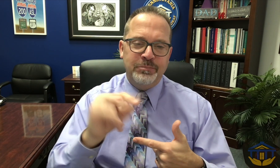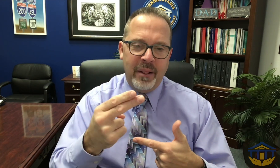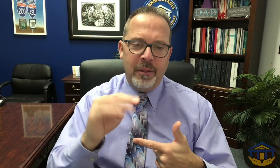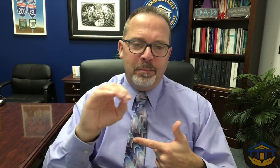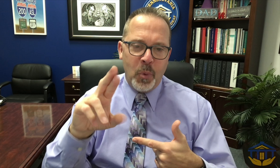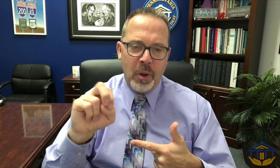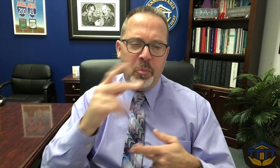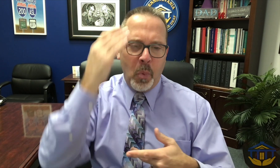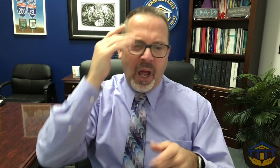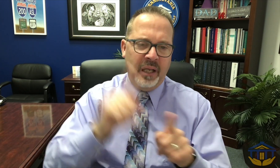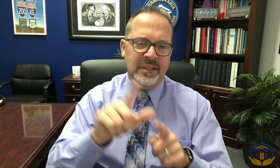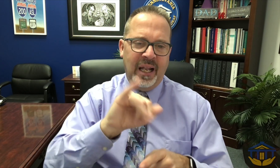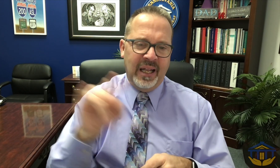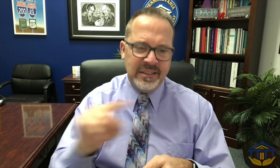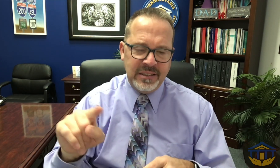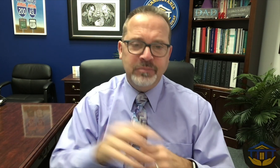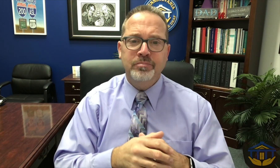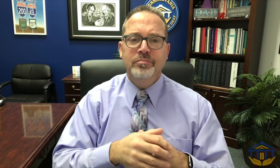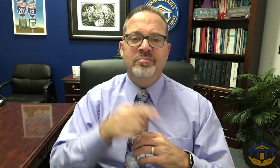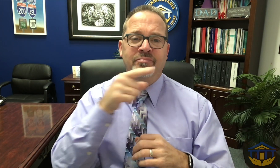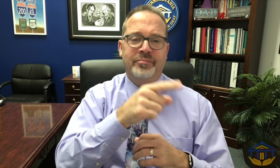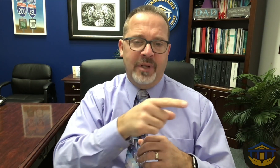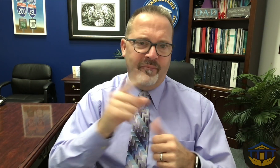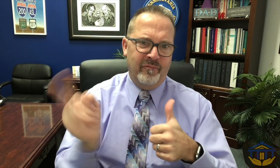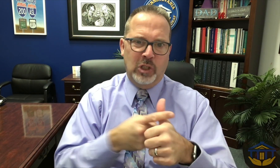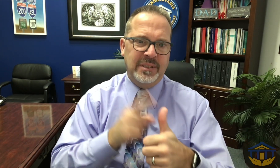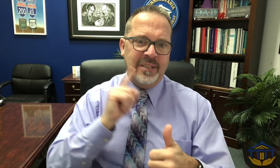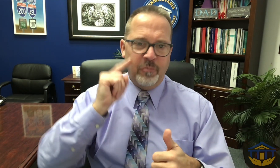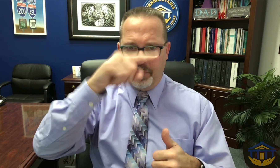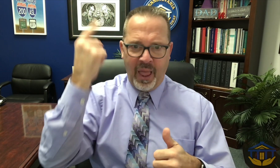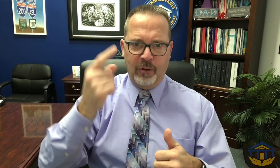Elizabeth Moore, who many of you know as Liz. She was the recipient that year and